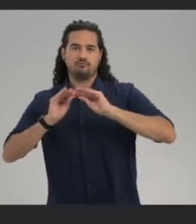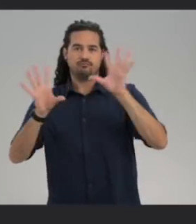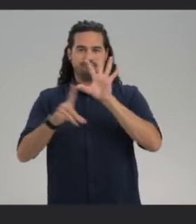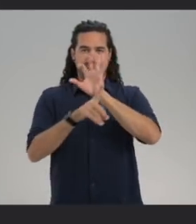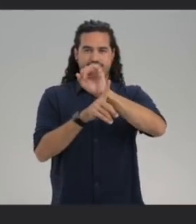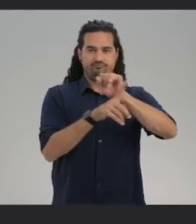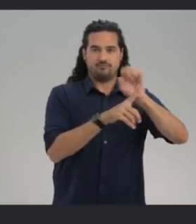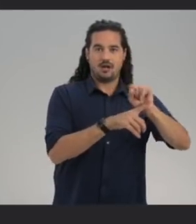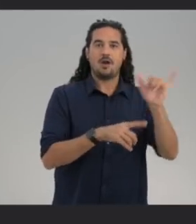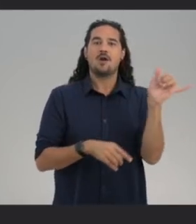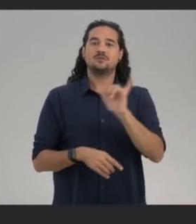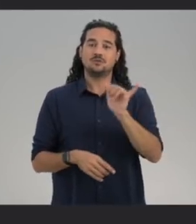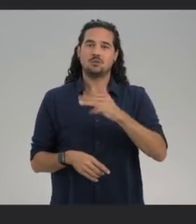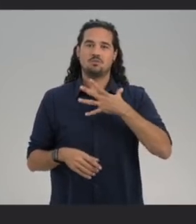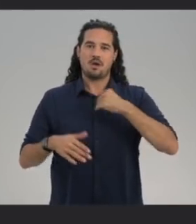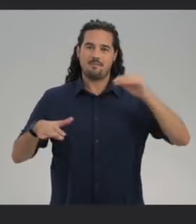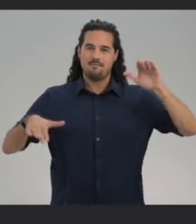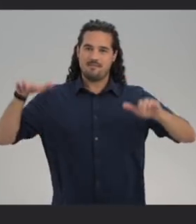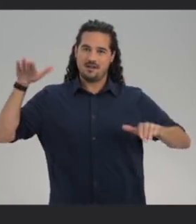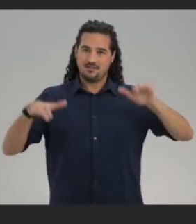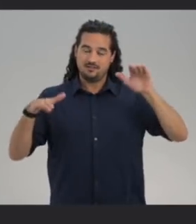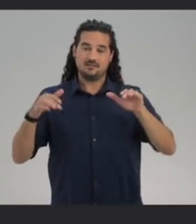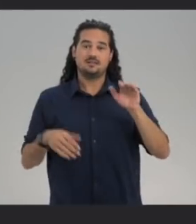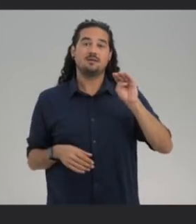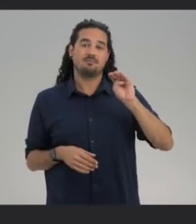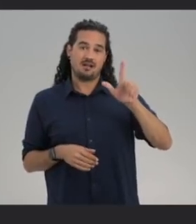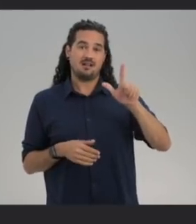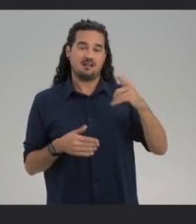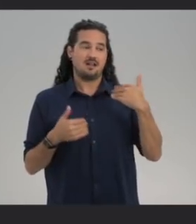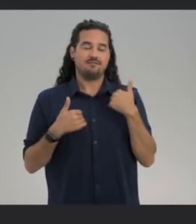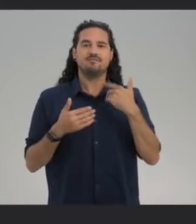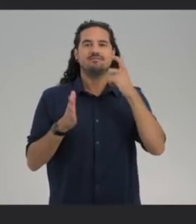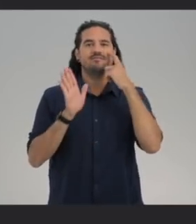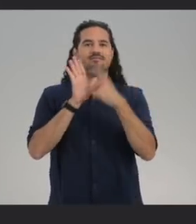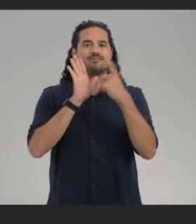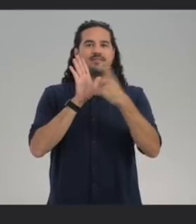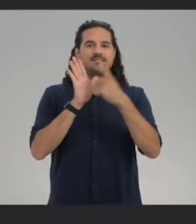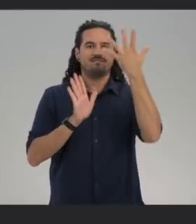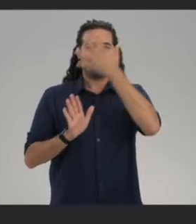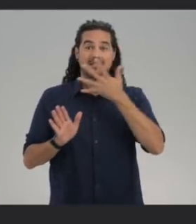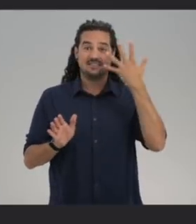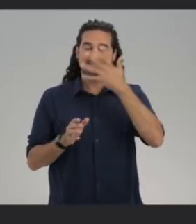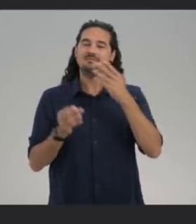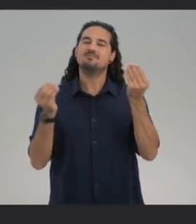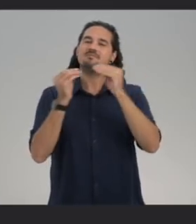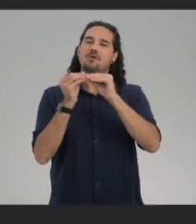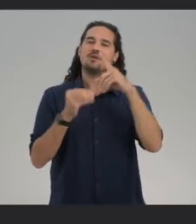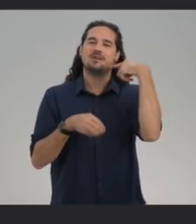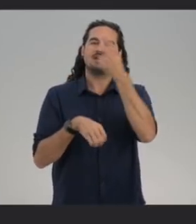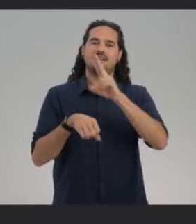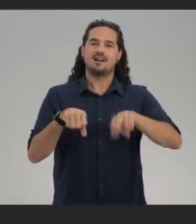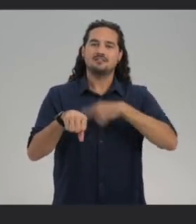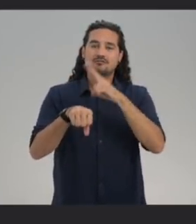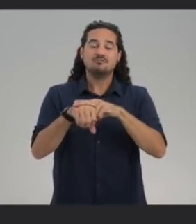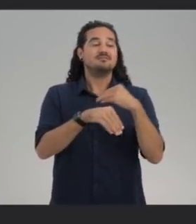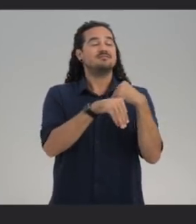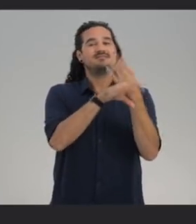as well as improved auto white balance combined with ML-enhanced face detection, so you look more natural on your FaceTime calls.